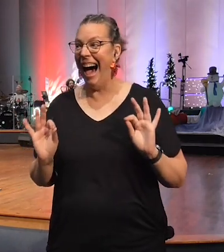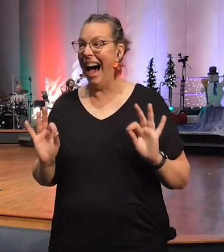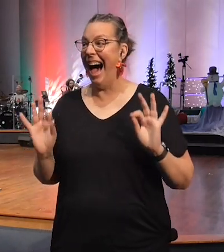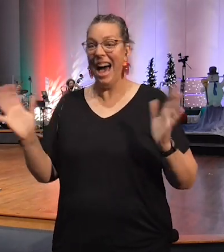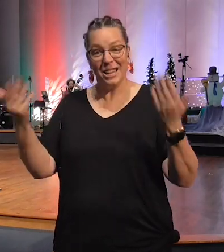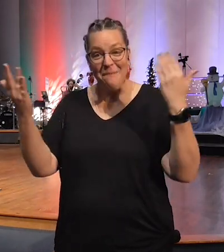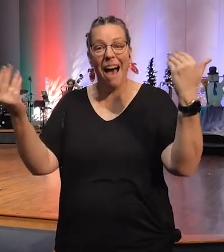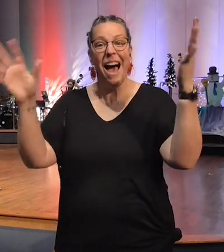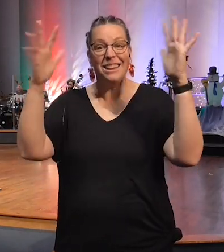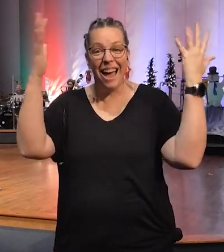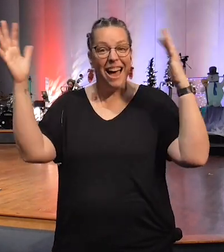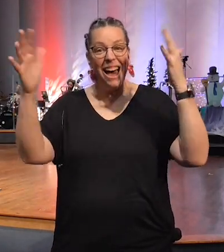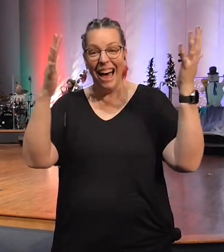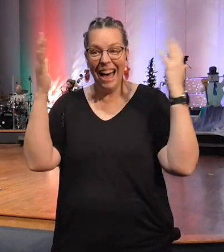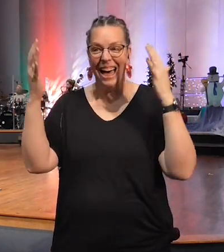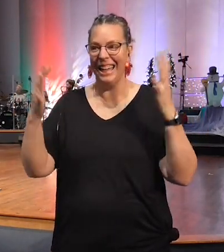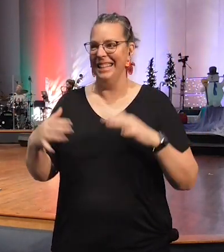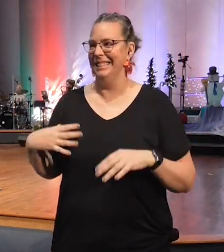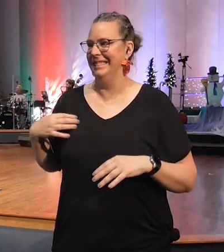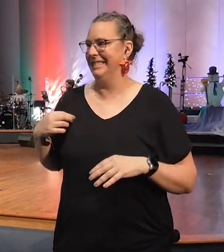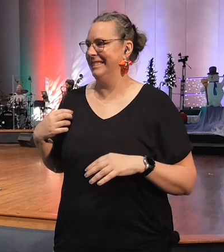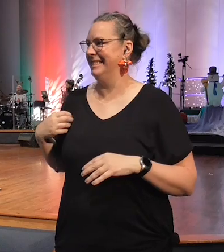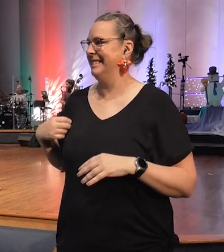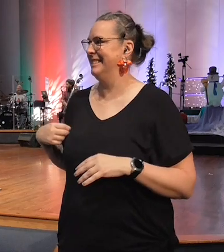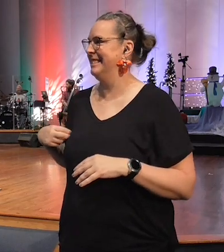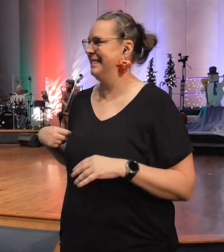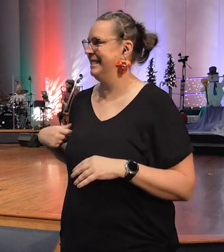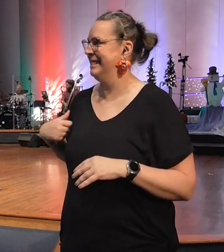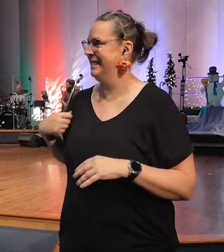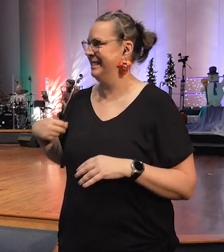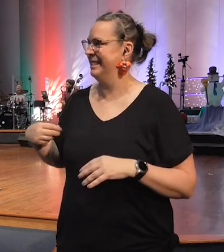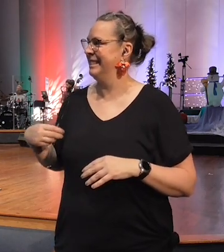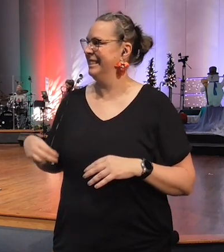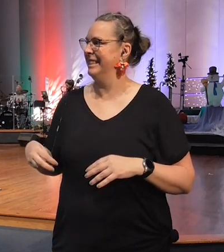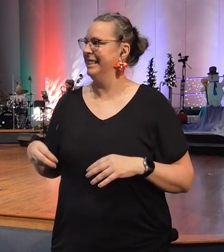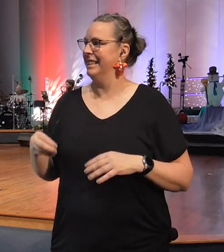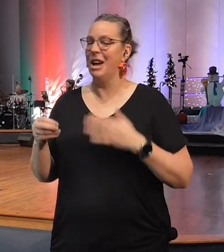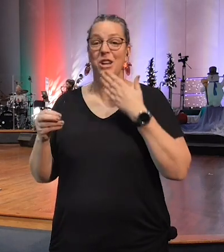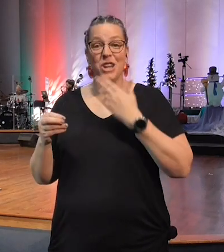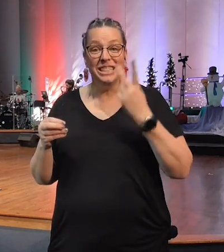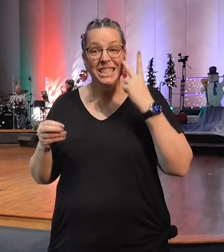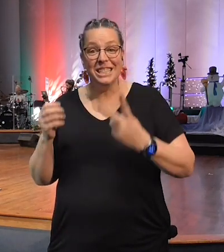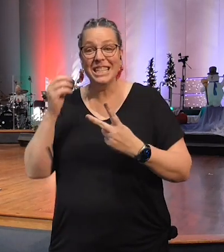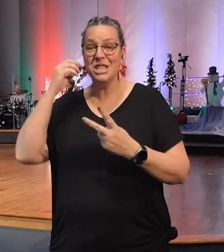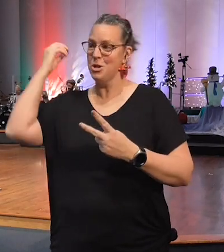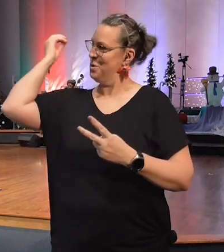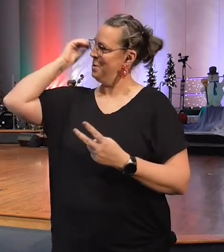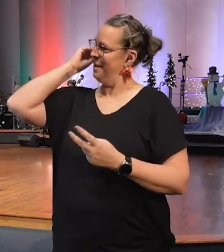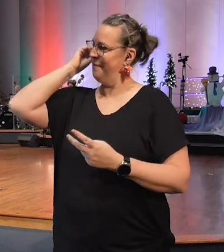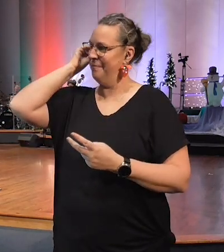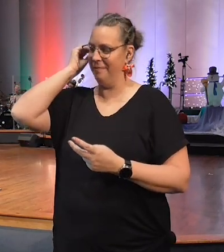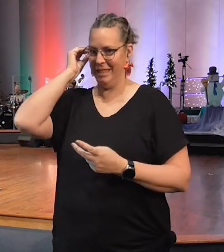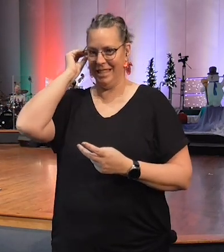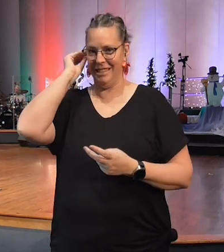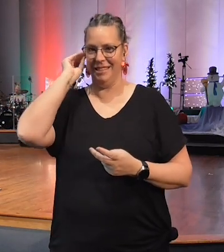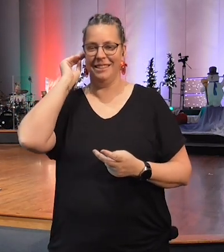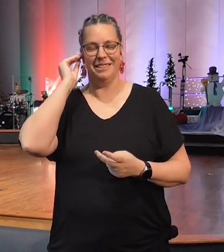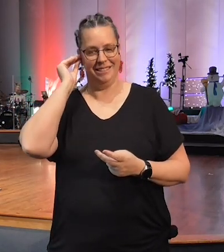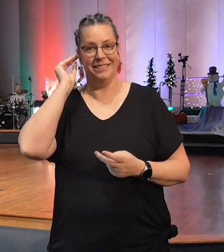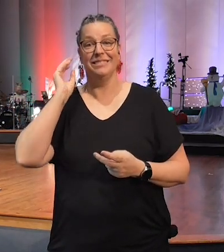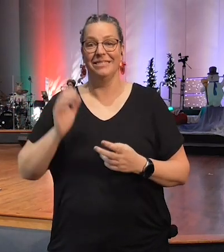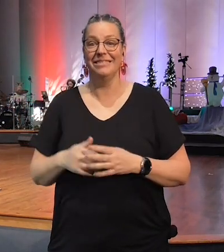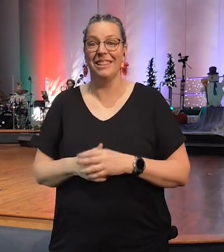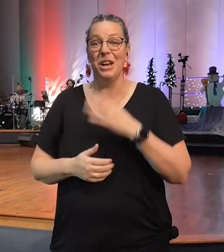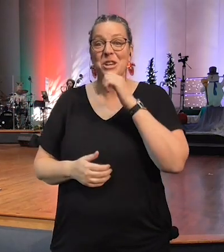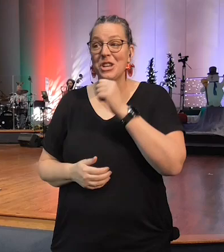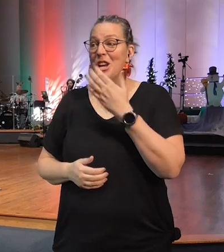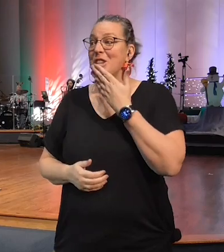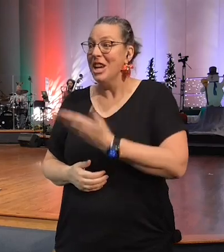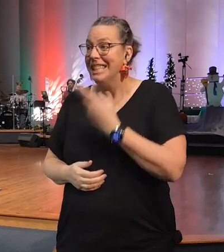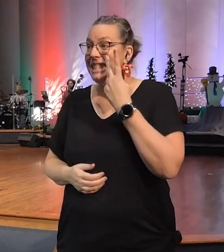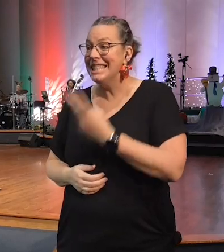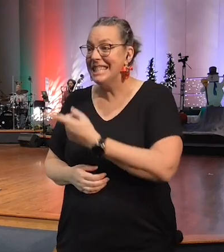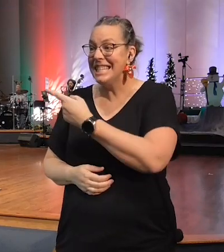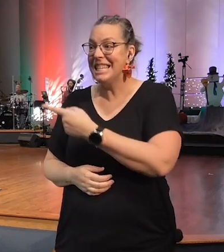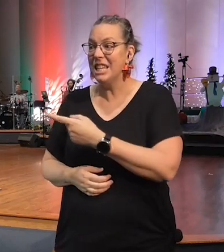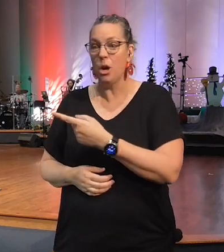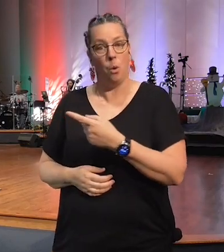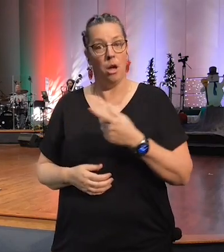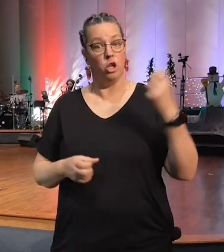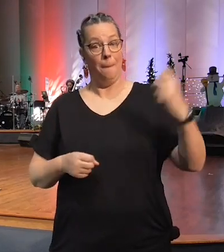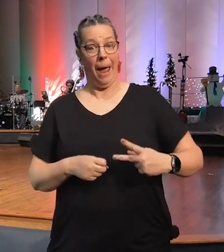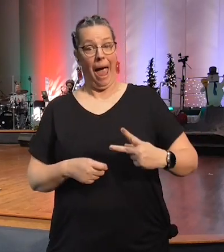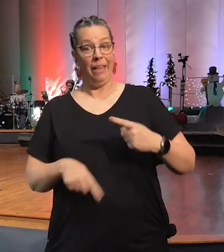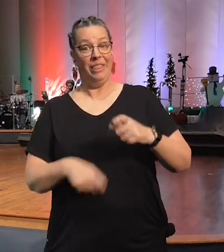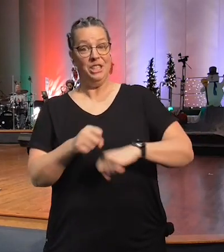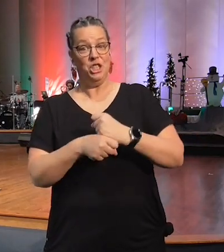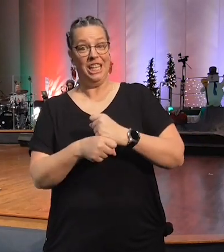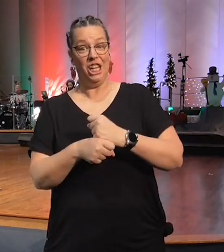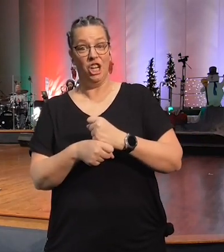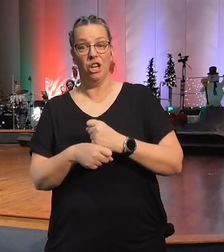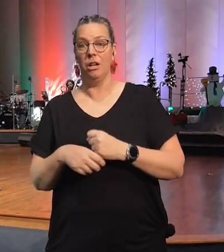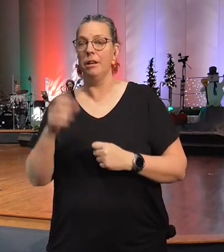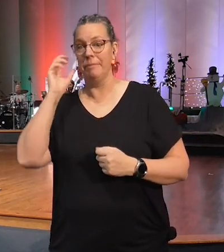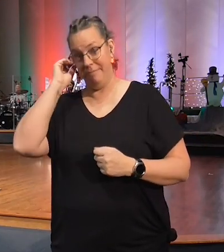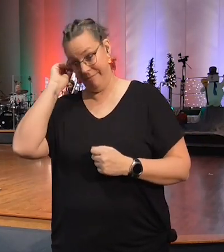yeah how about a hand for Santa Claus good to see you Santa good to see Santa Claus here good